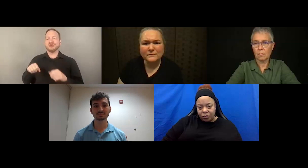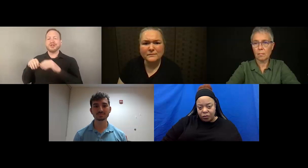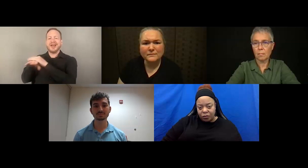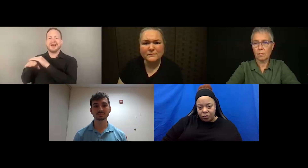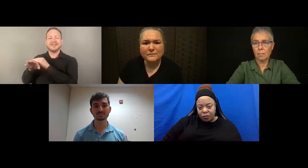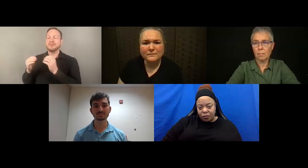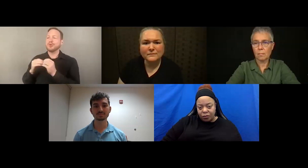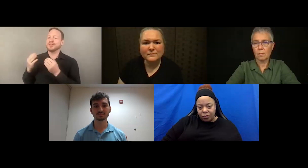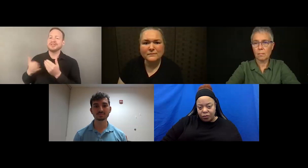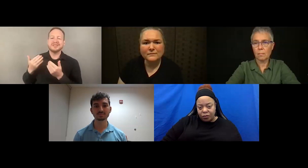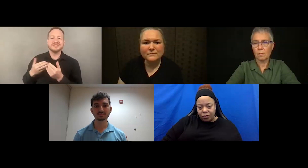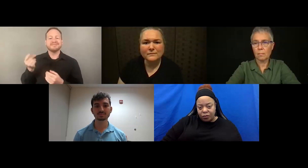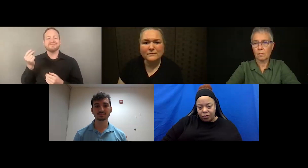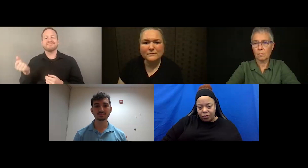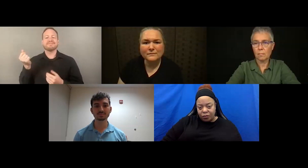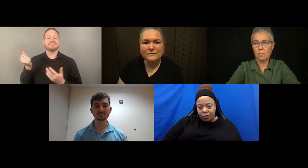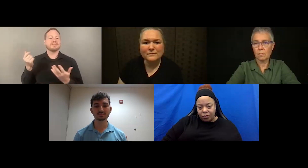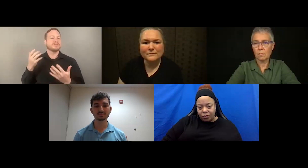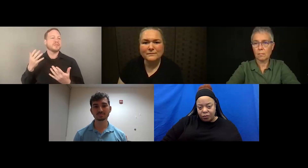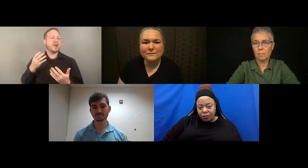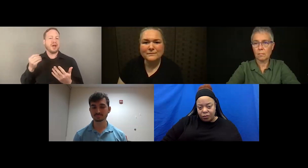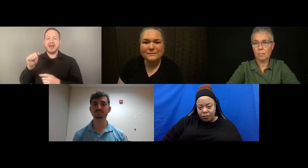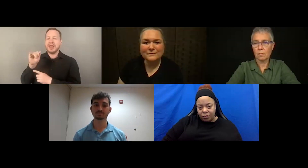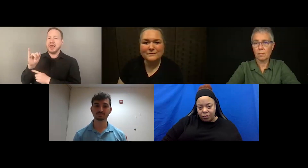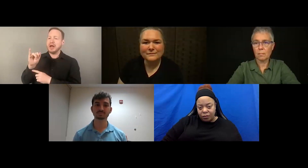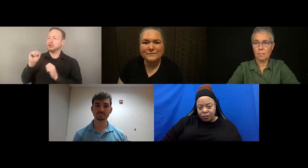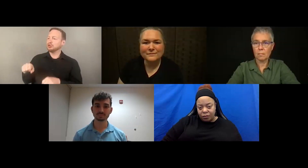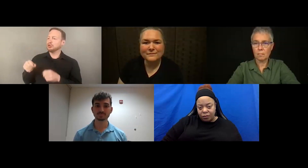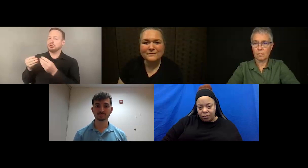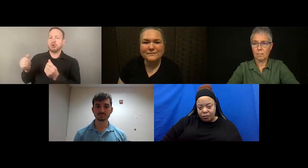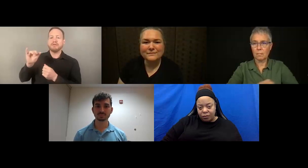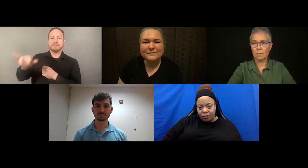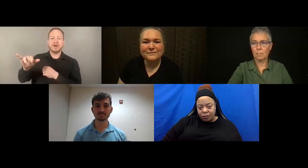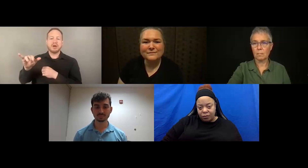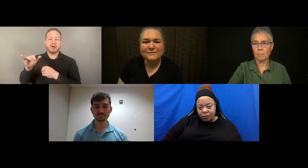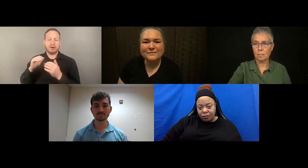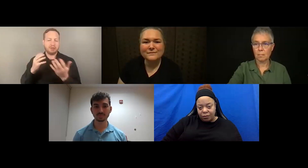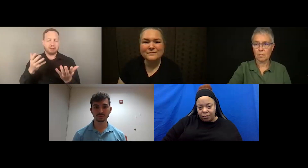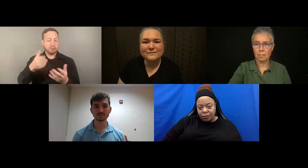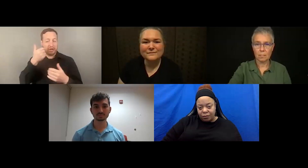getting access. Where you wish you would have access, prompt efficient quick access, where AI